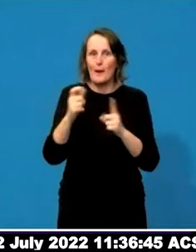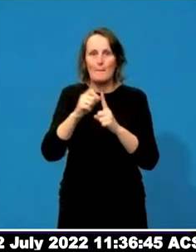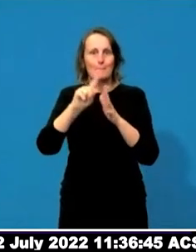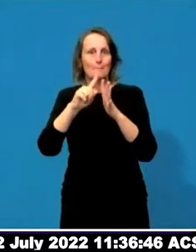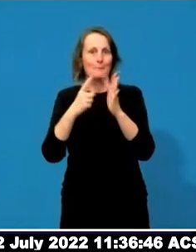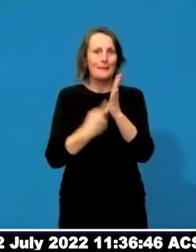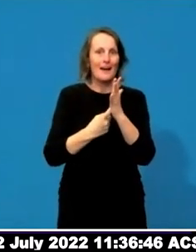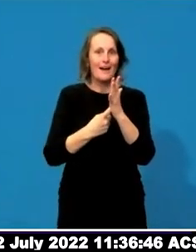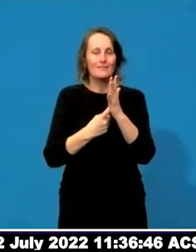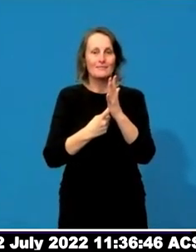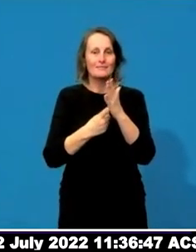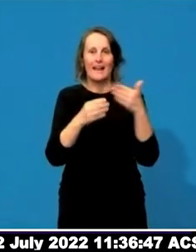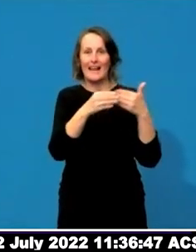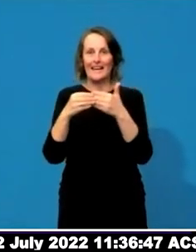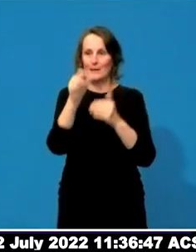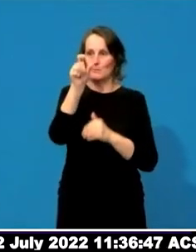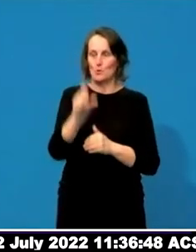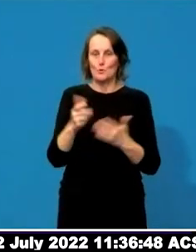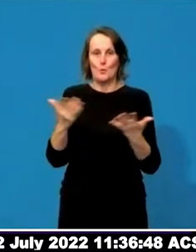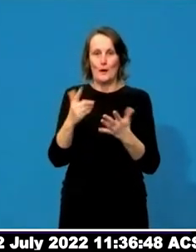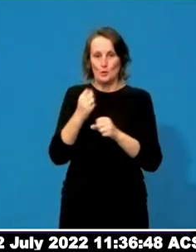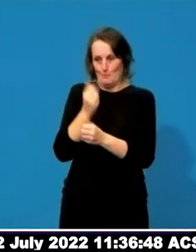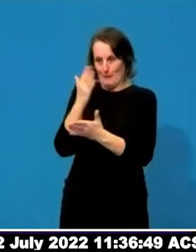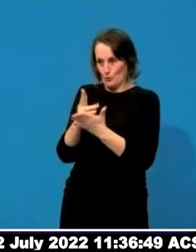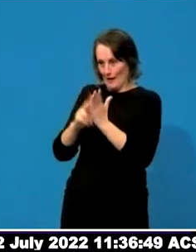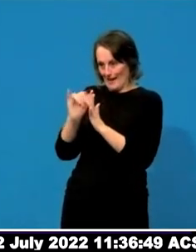to co-design it to ensure the interest of First Nations people